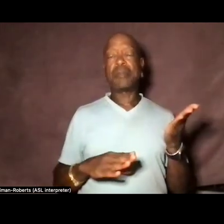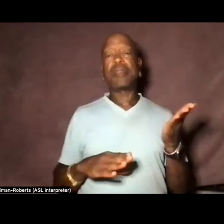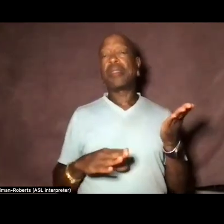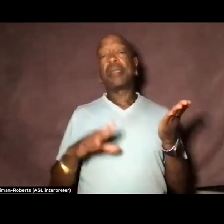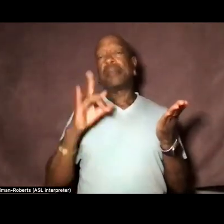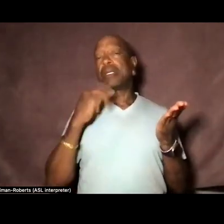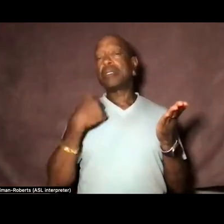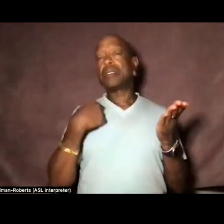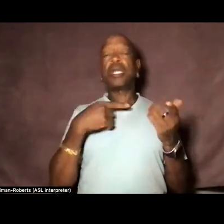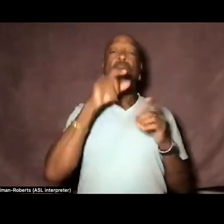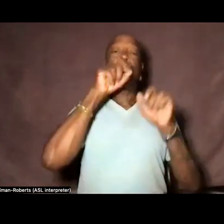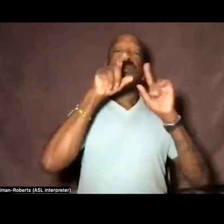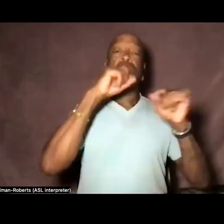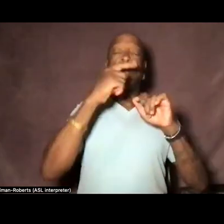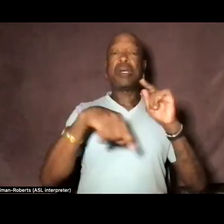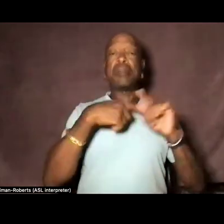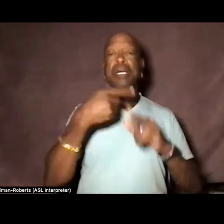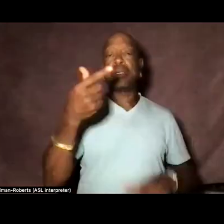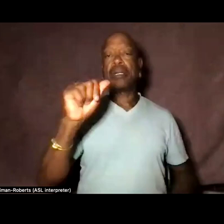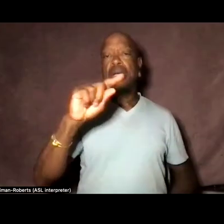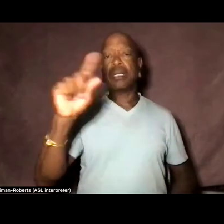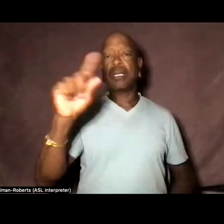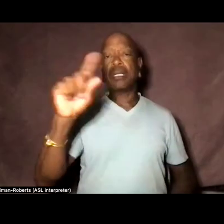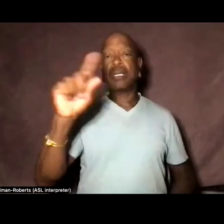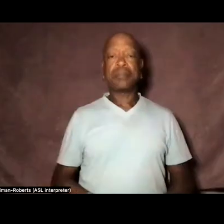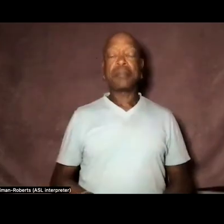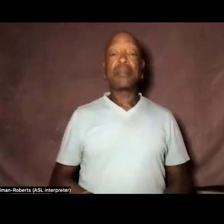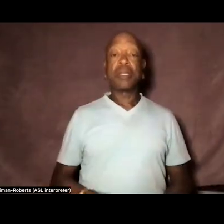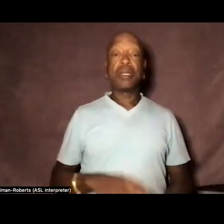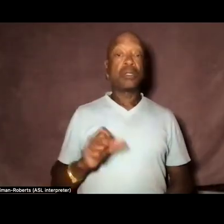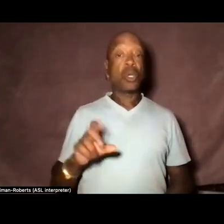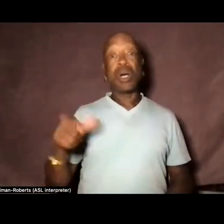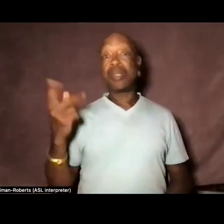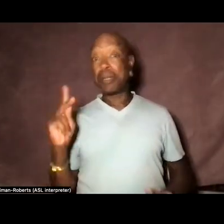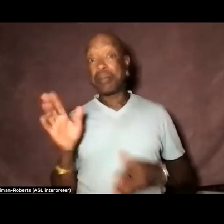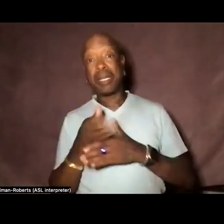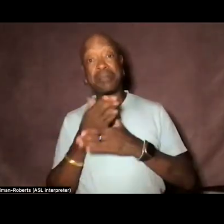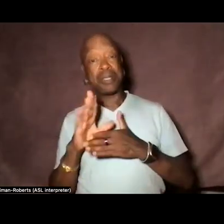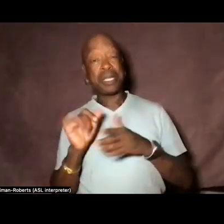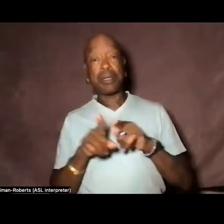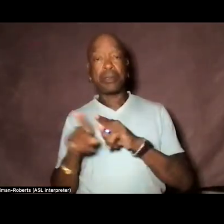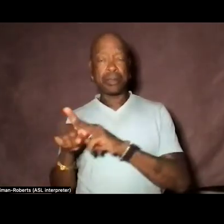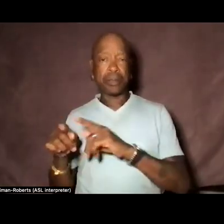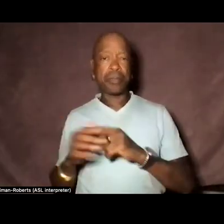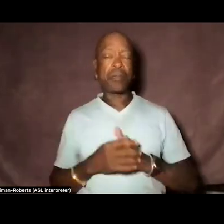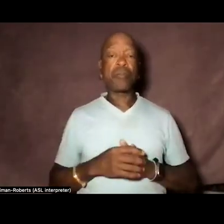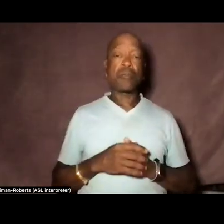normalize masks and wear them everywhere you know other people have shared this as well but someone